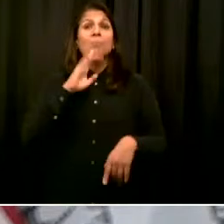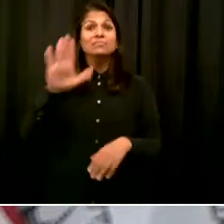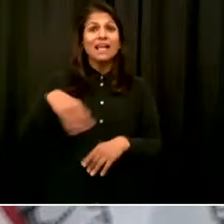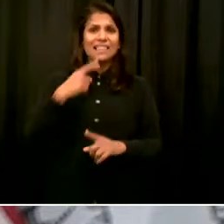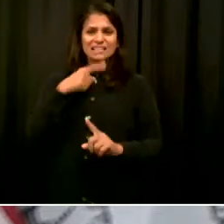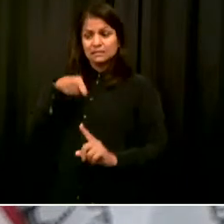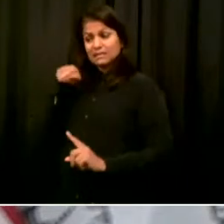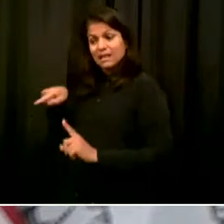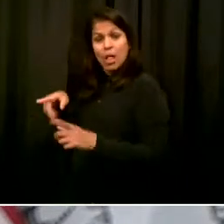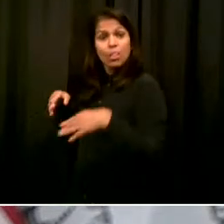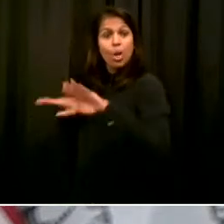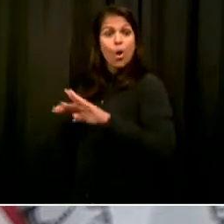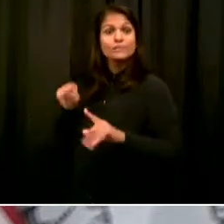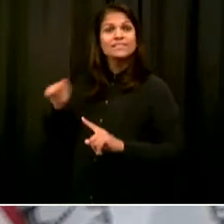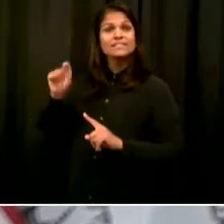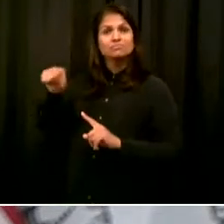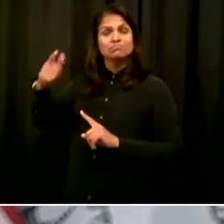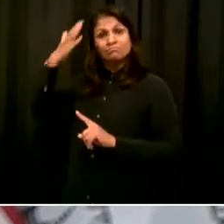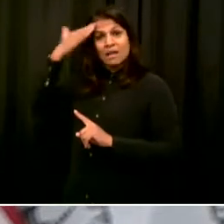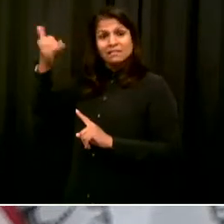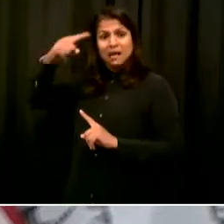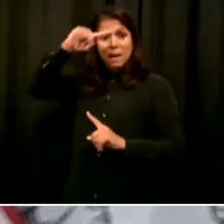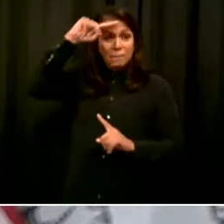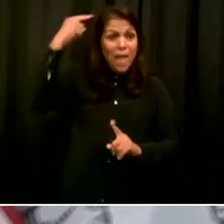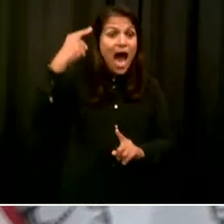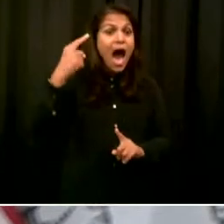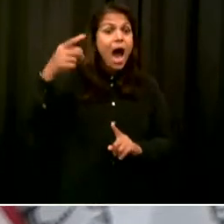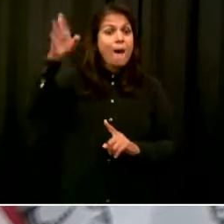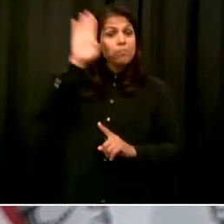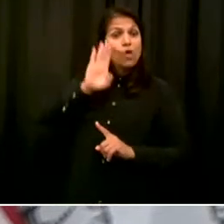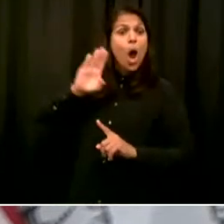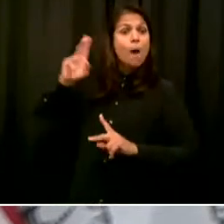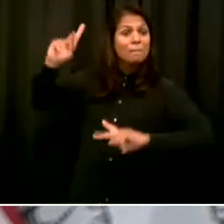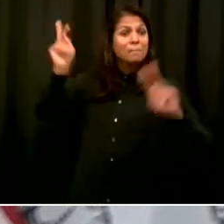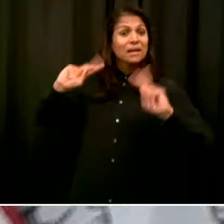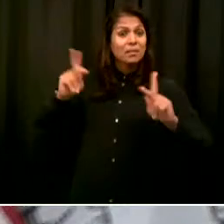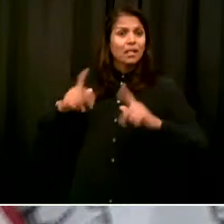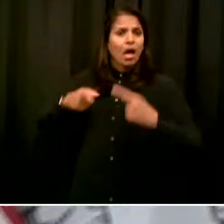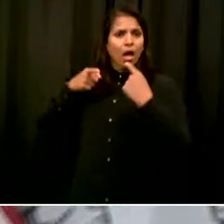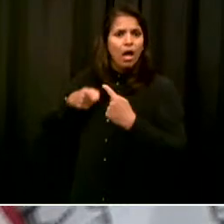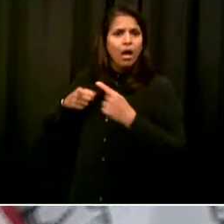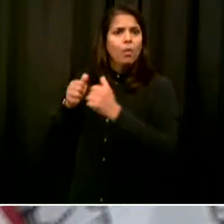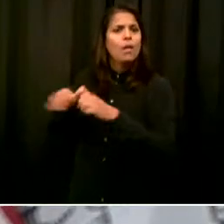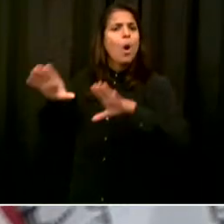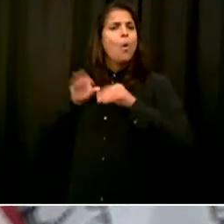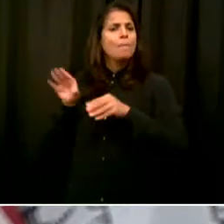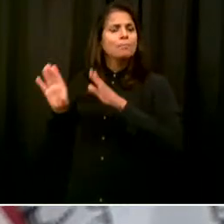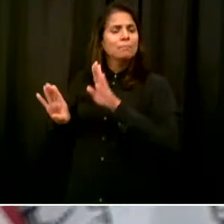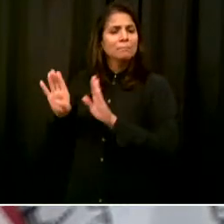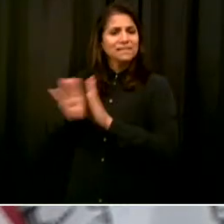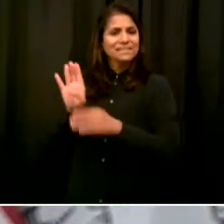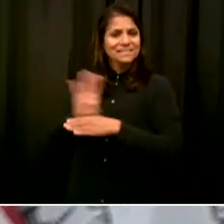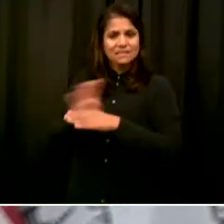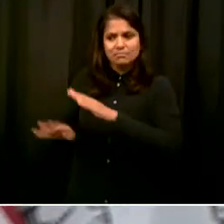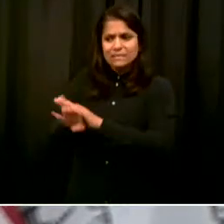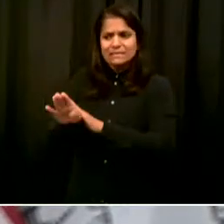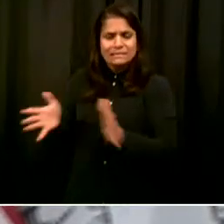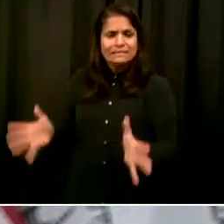UNDER ANY SITUTUATIOO N. PARTICULARLY IN COMMUNITIES OF COLOR. WE KNKNW OWE HAVE LOST